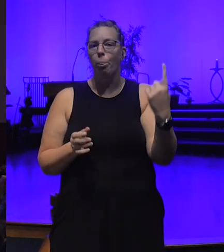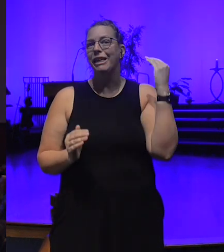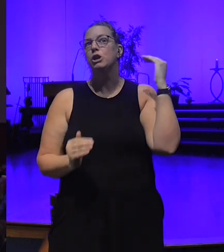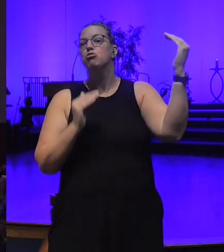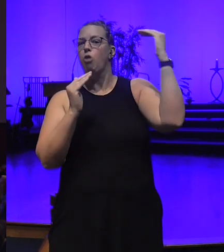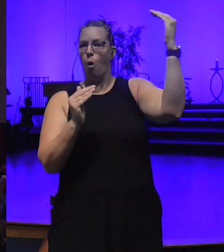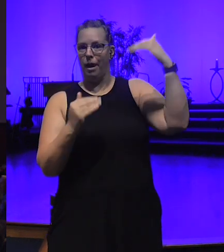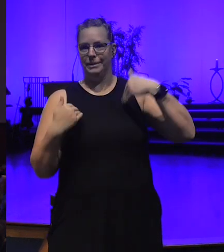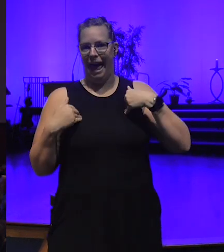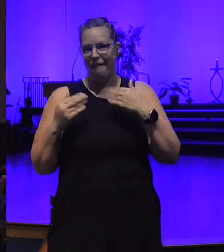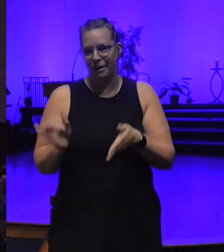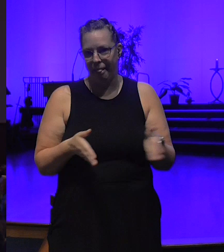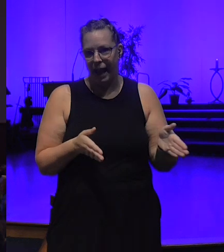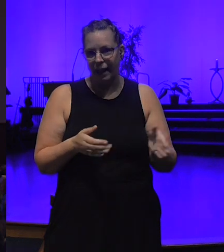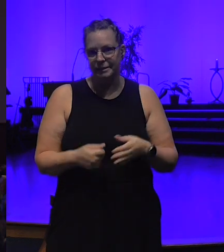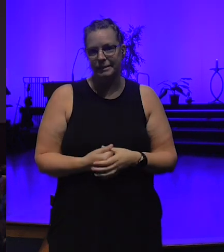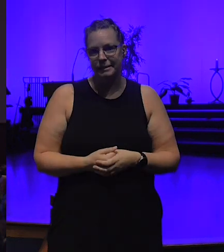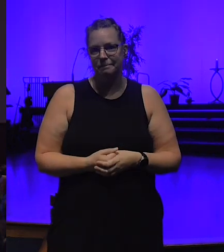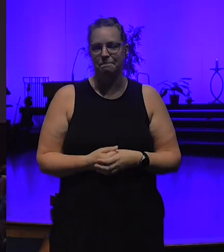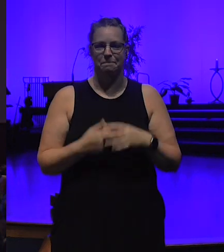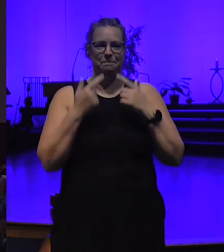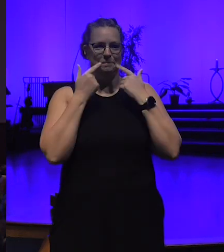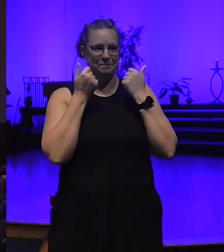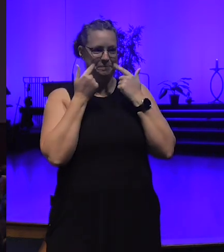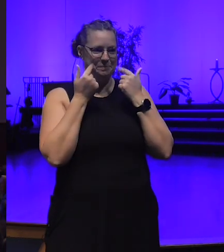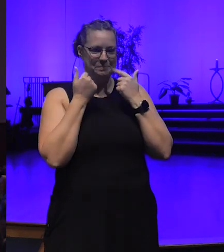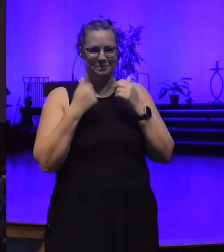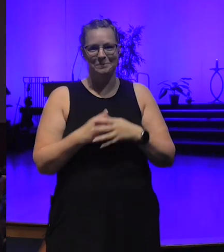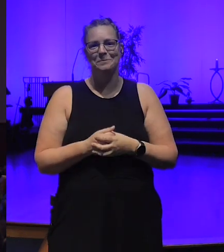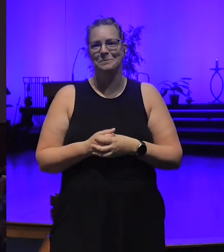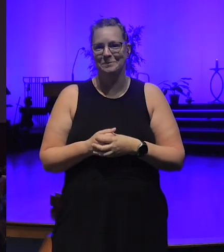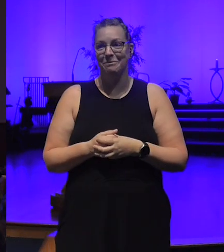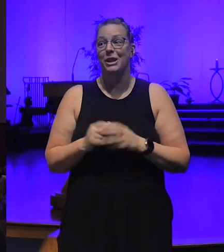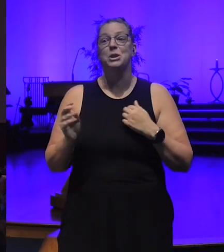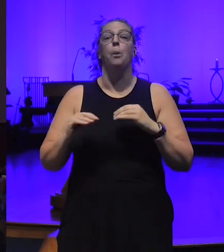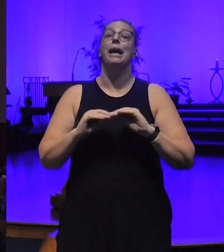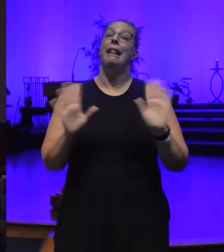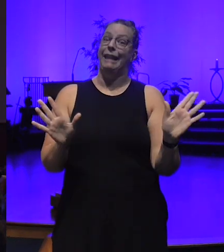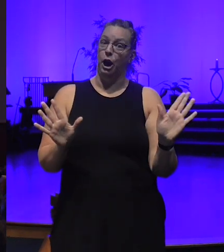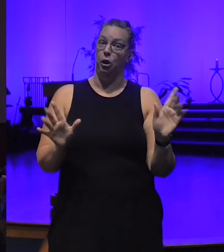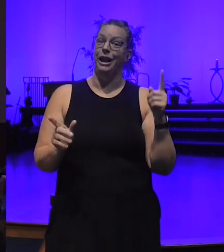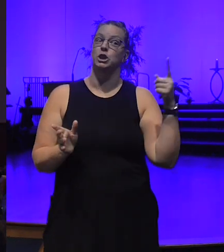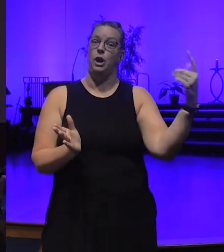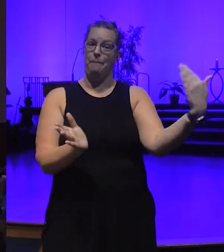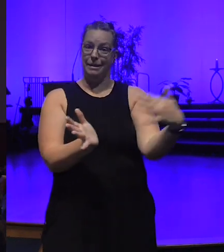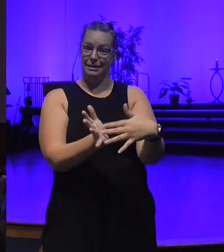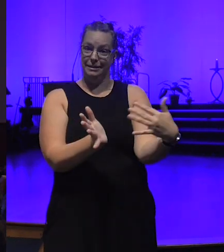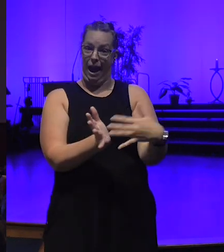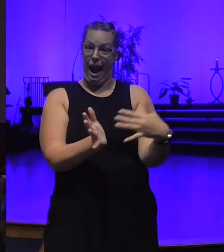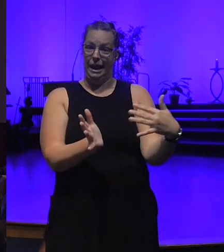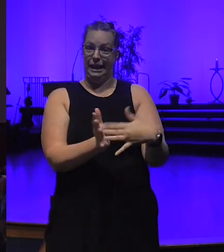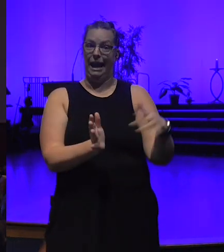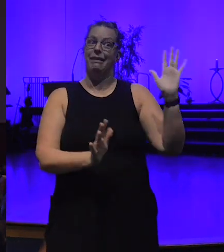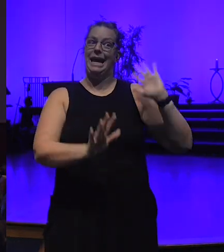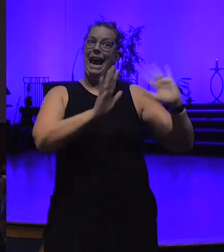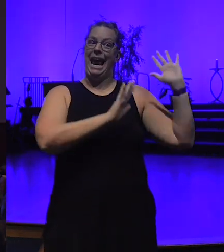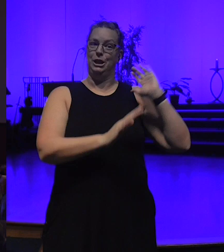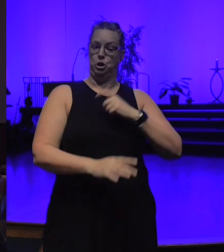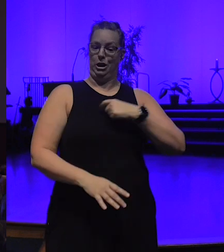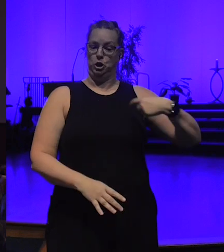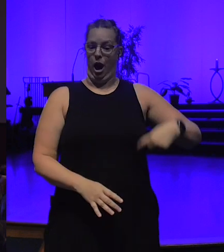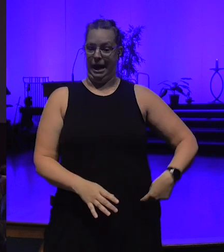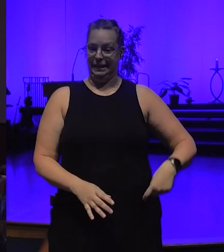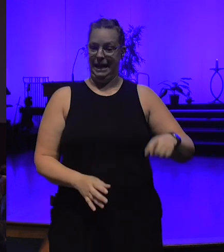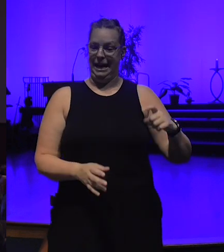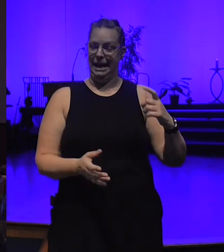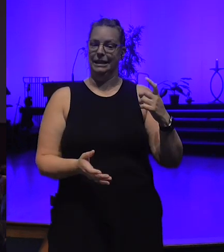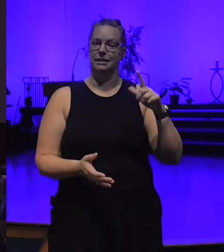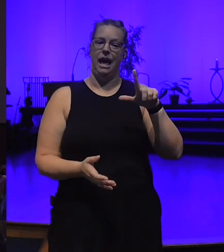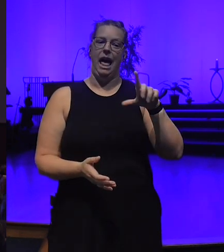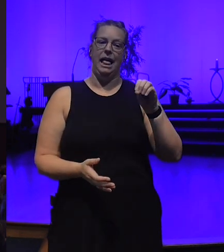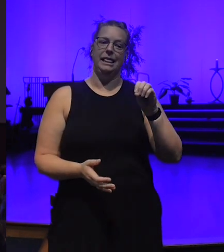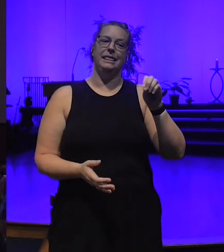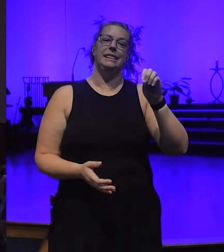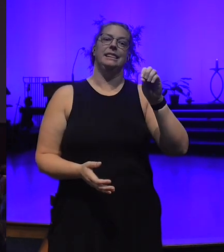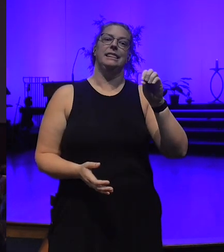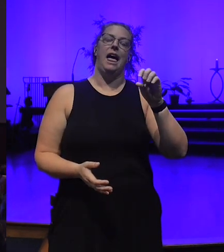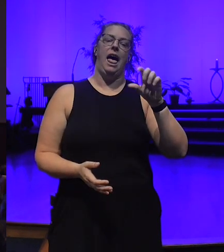plans clearly she had been studying the ancient Chinese philosopher laza in the Dow Ching who